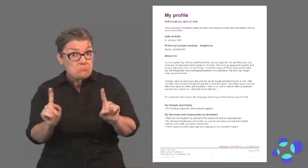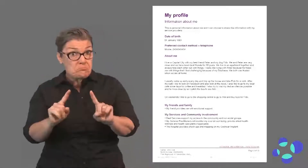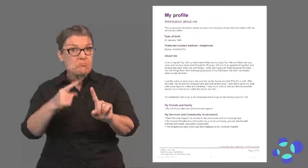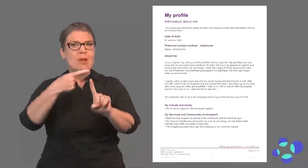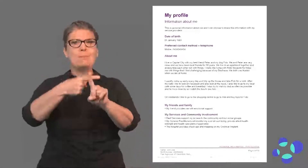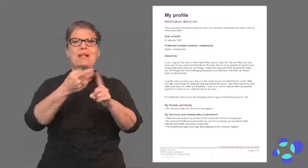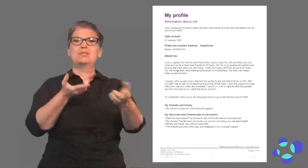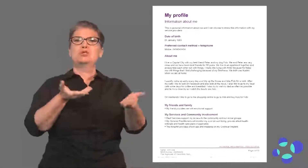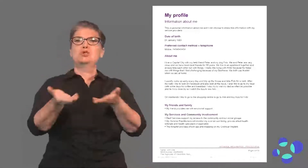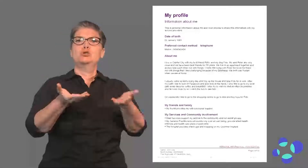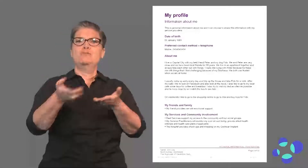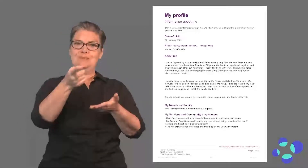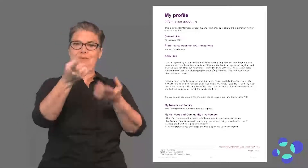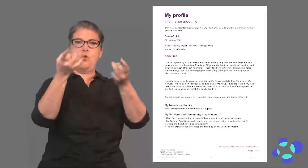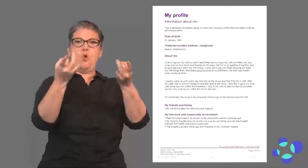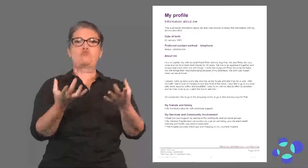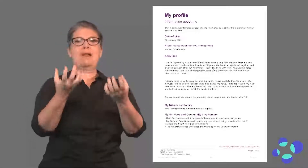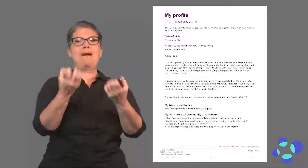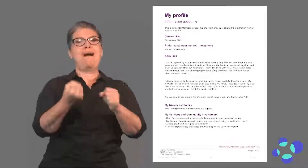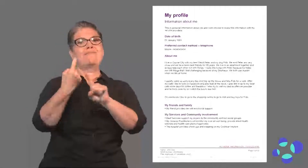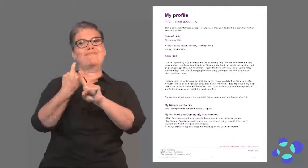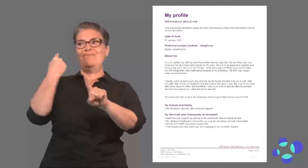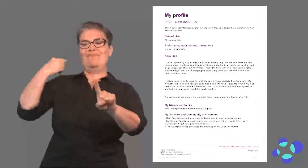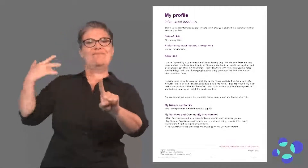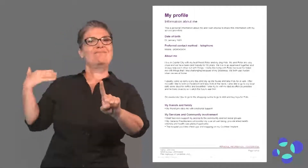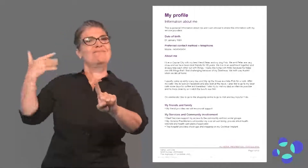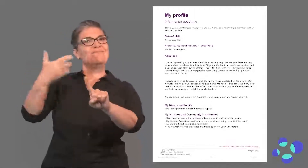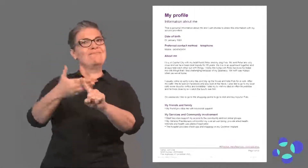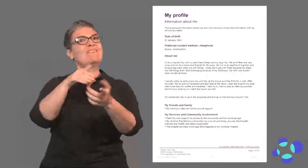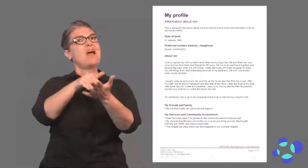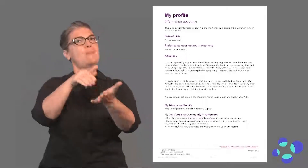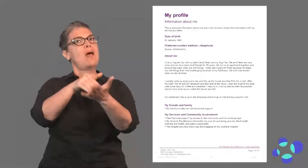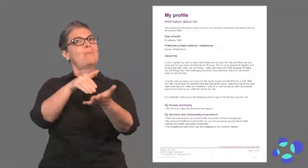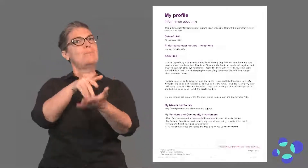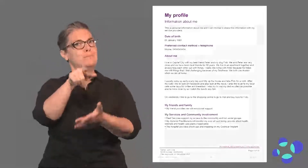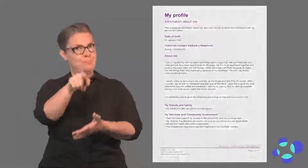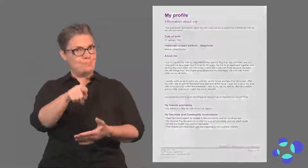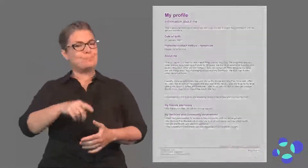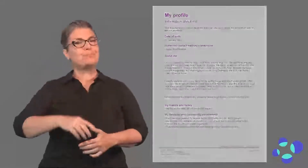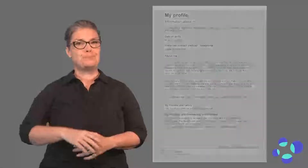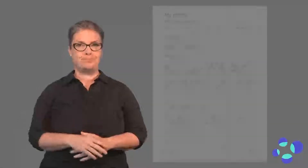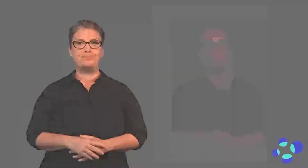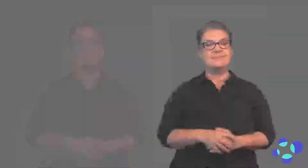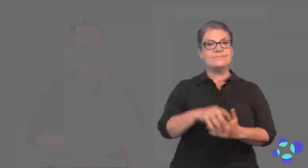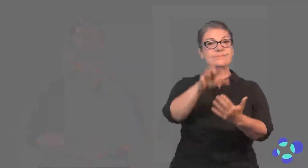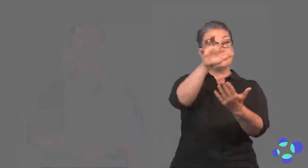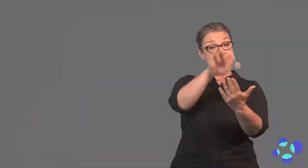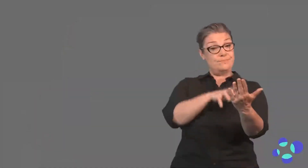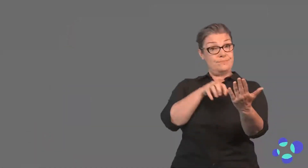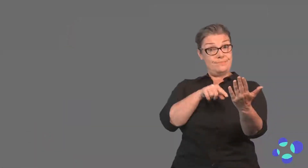your neighbors, do they provide assistance and what supports you've already received to date to assist you.